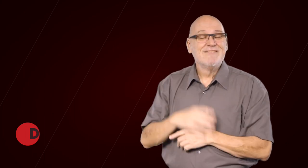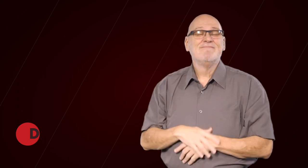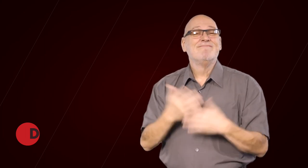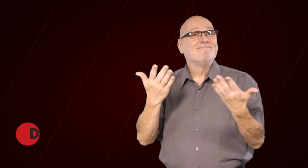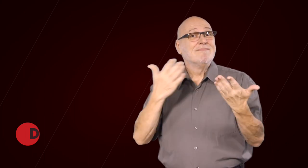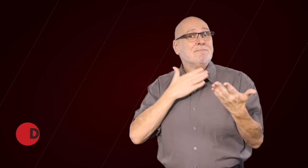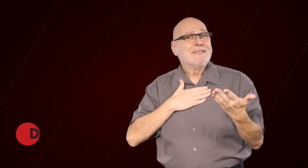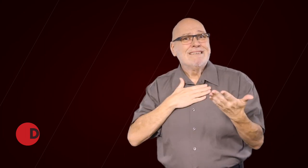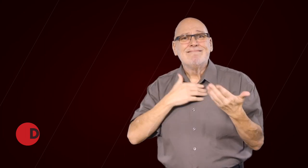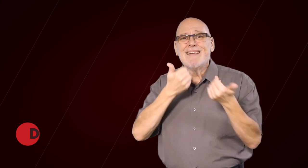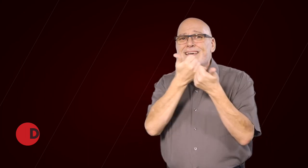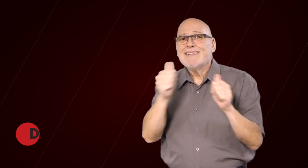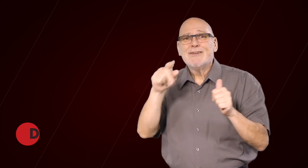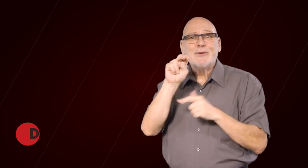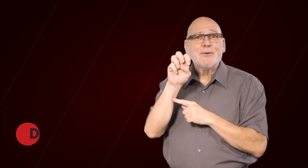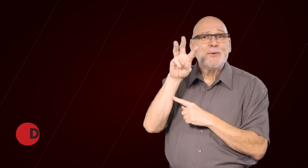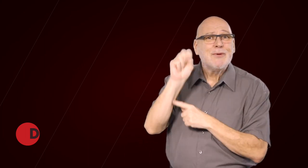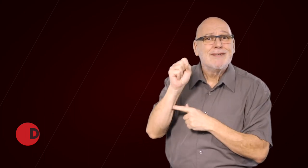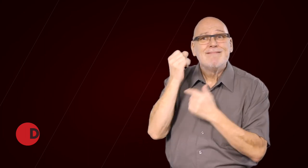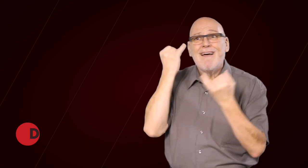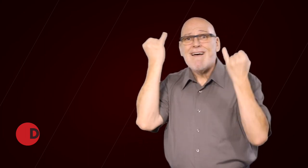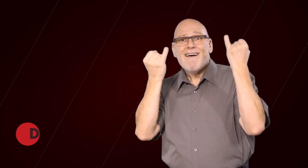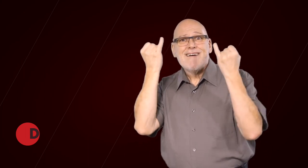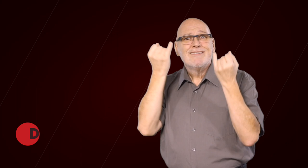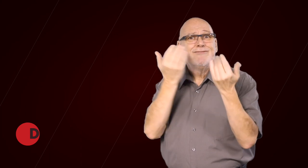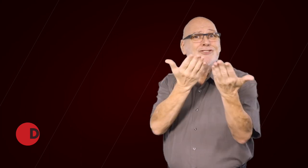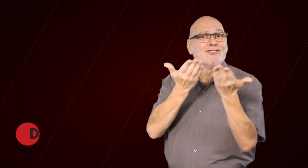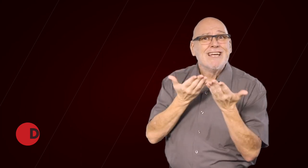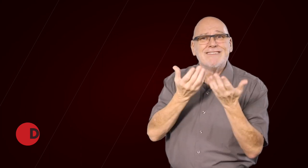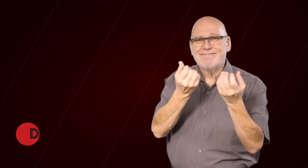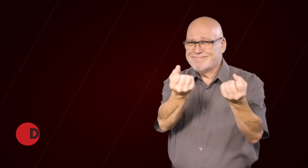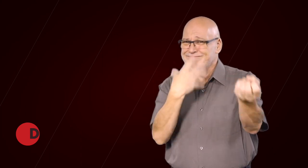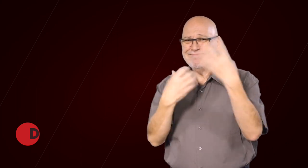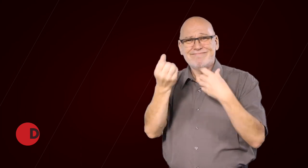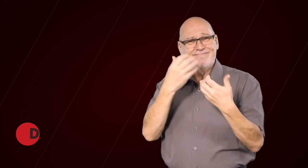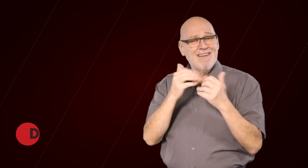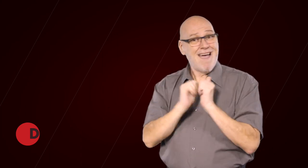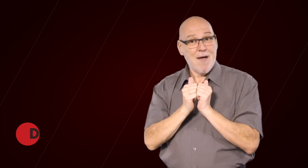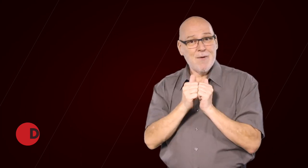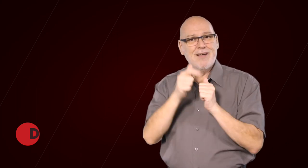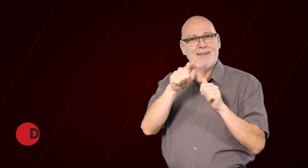Please send your news suggestions through